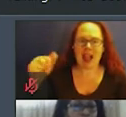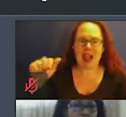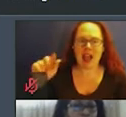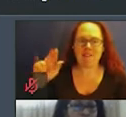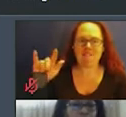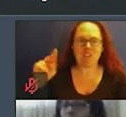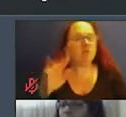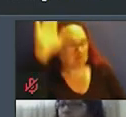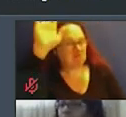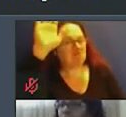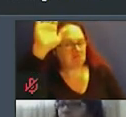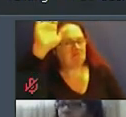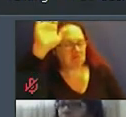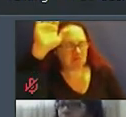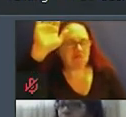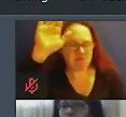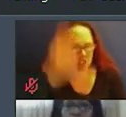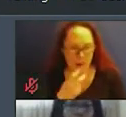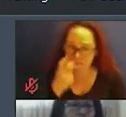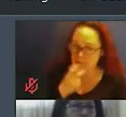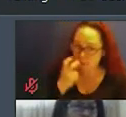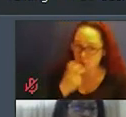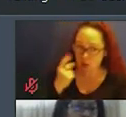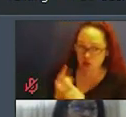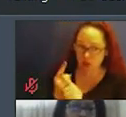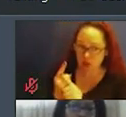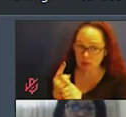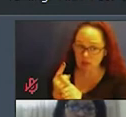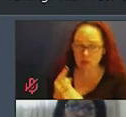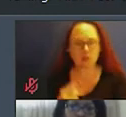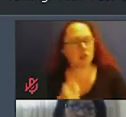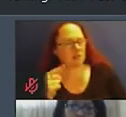Yep. I'm here. Wonderful. Did I pronounce it correctly? No problem.